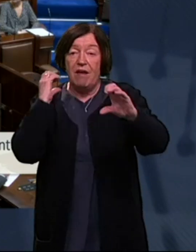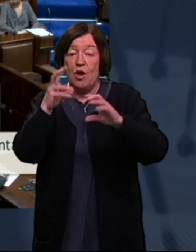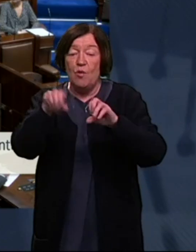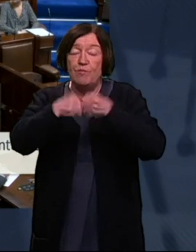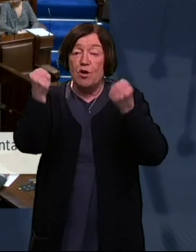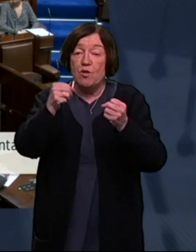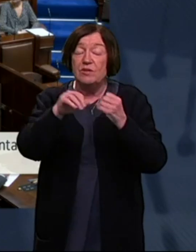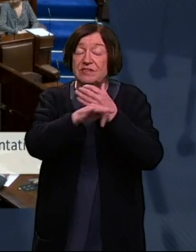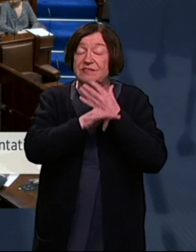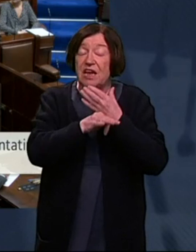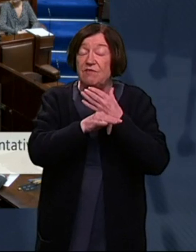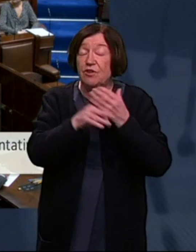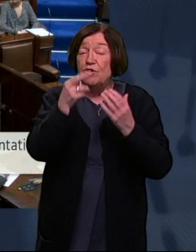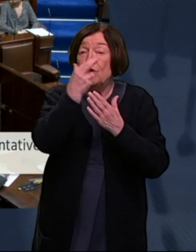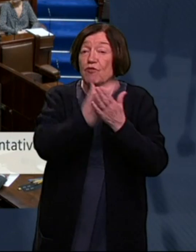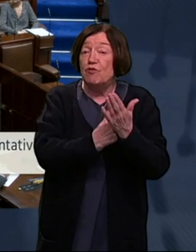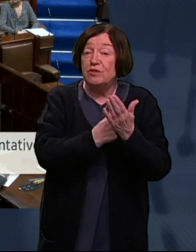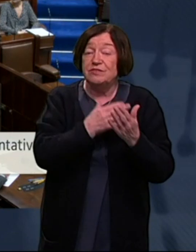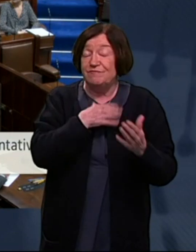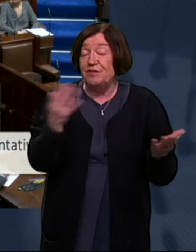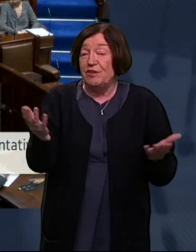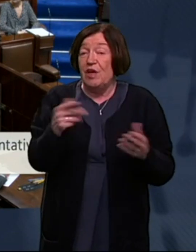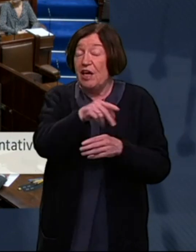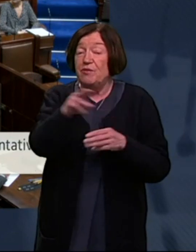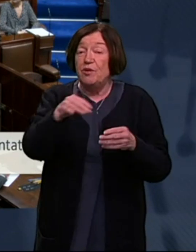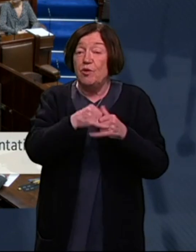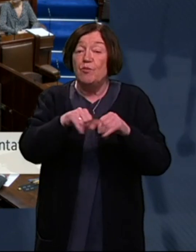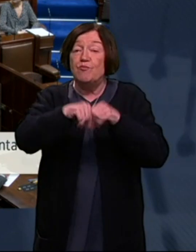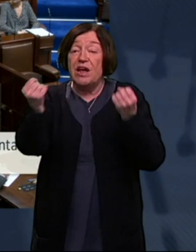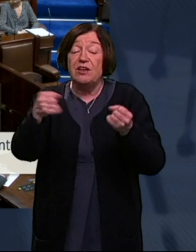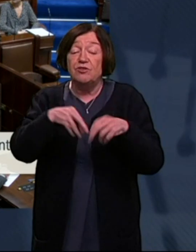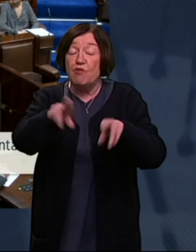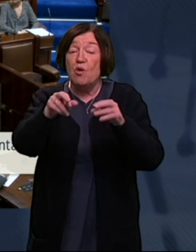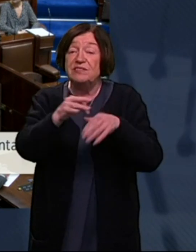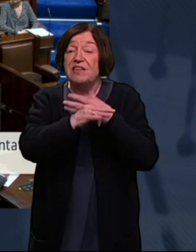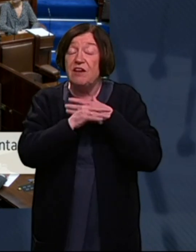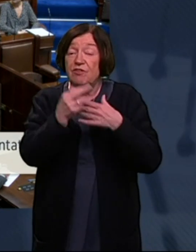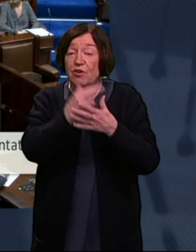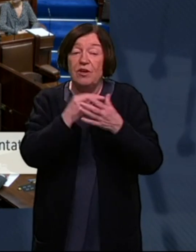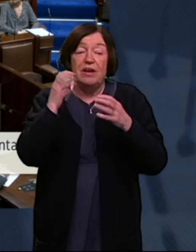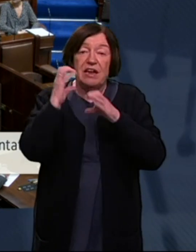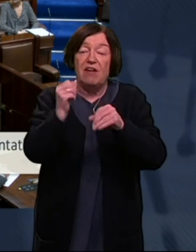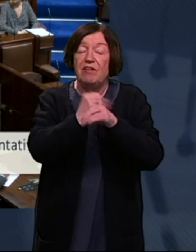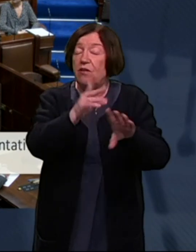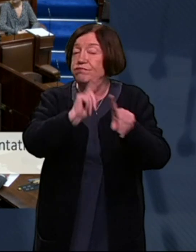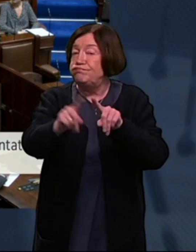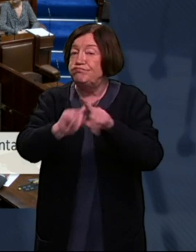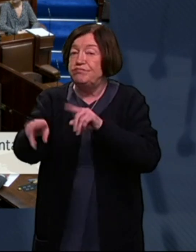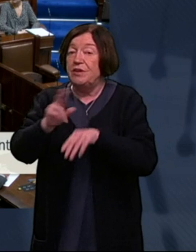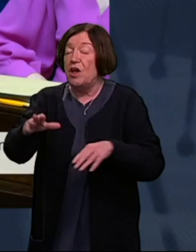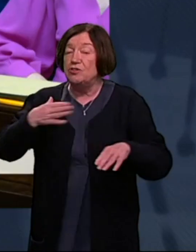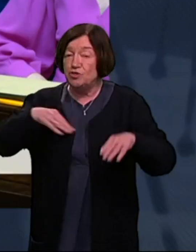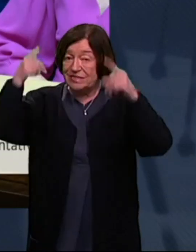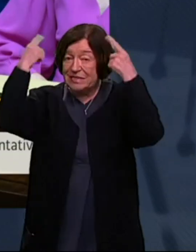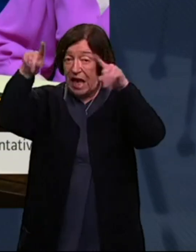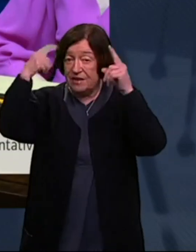rules, no matter what they are, and there are truckers who breach the road safety rules while carrying all sorts of things, not just cattle.